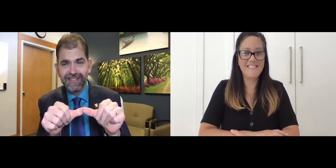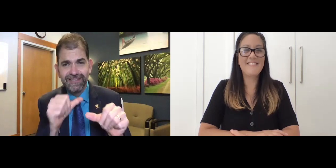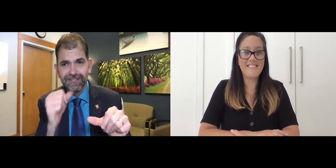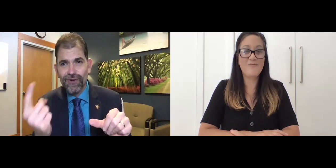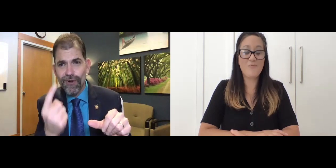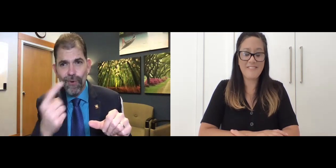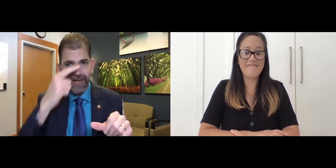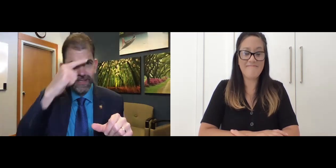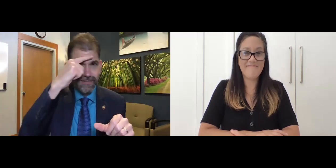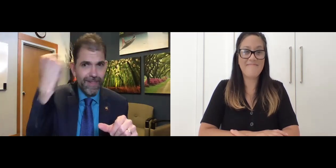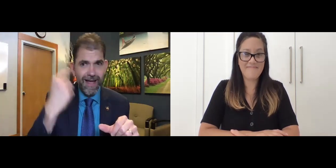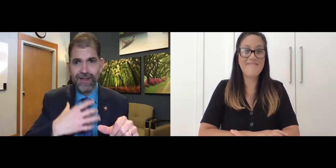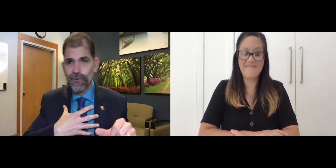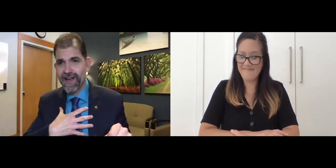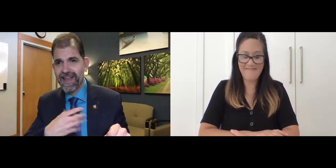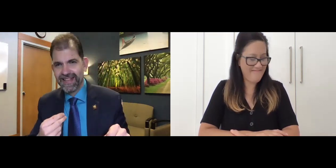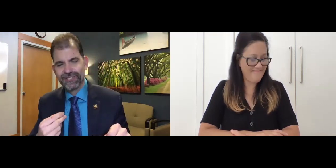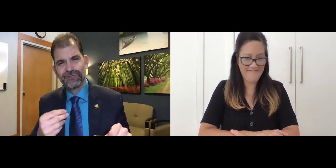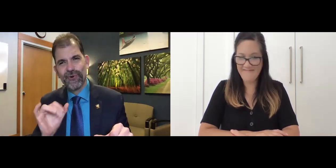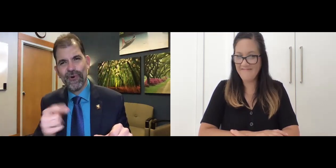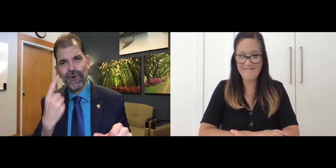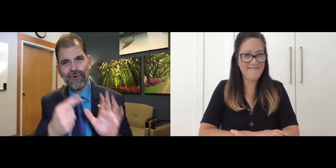they're struggling with the ethics of it. You know no situation